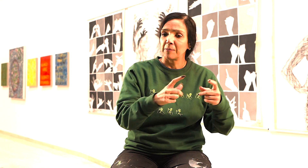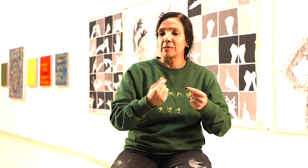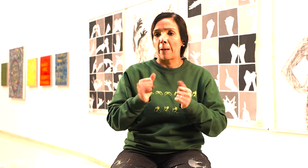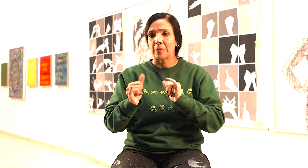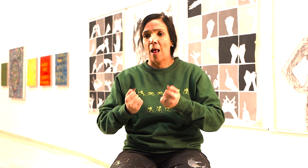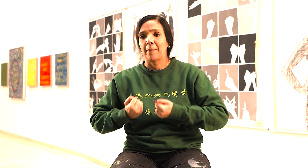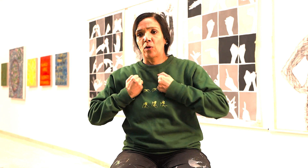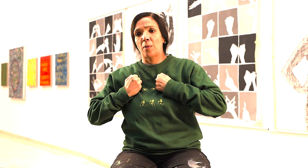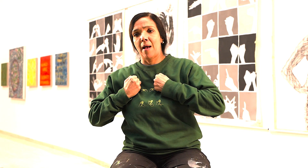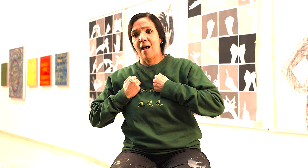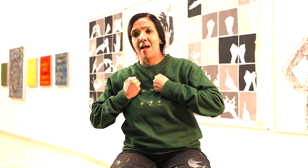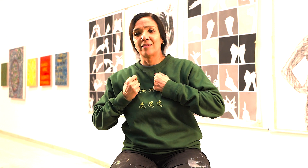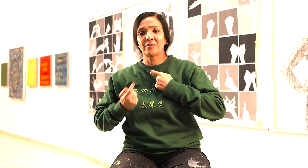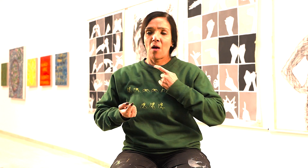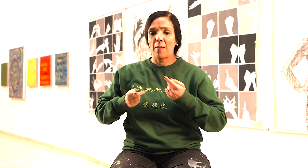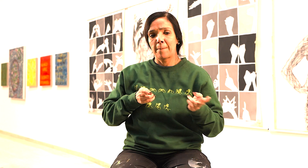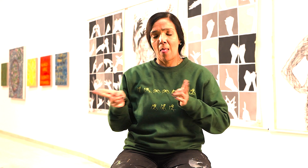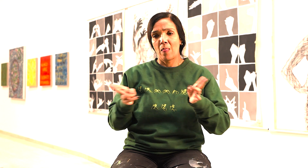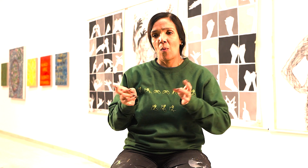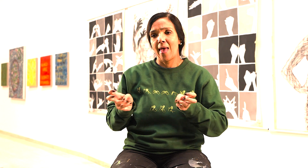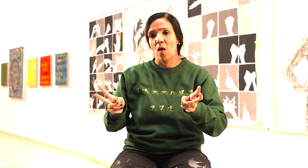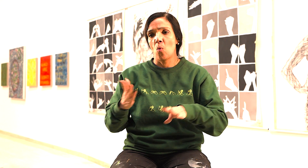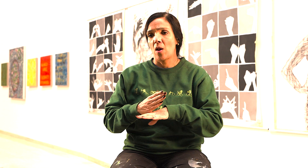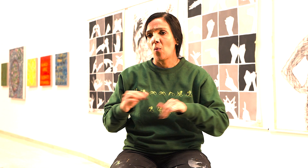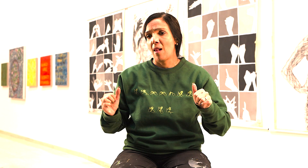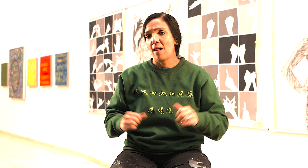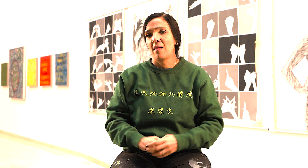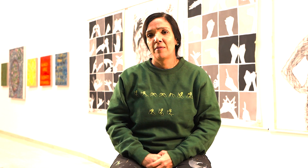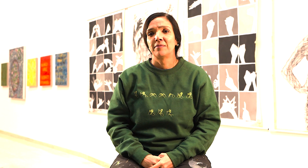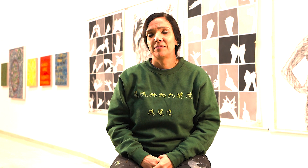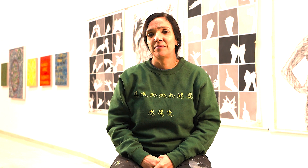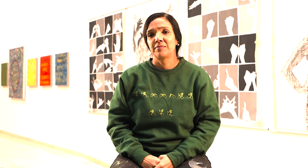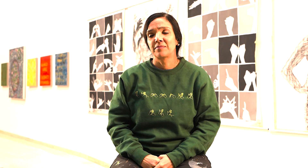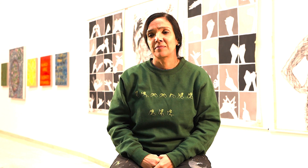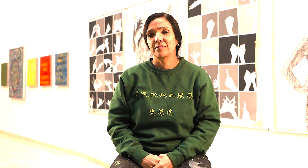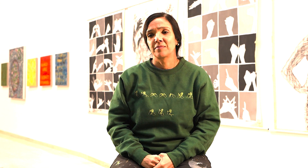So, sometimes it's a theme that's given to me, or sometimes it's just through myself, so, both ways.